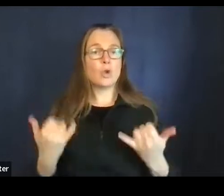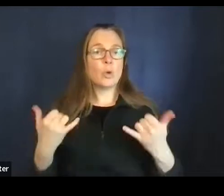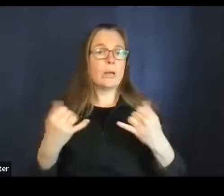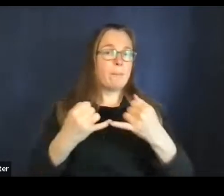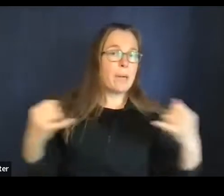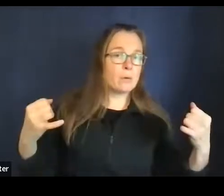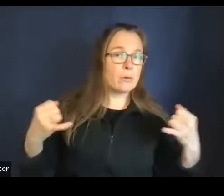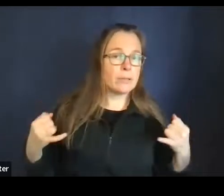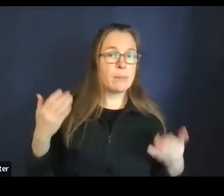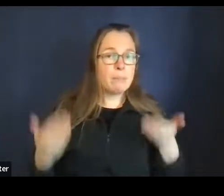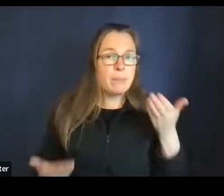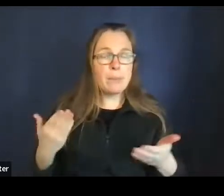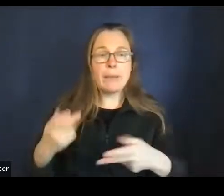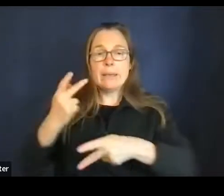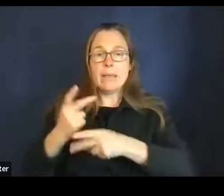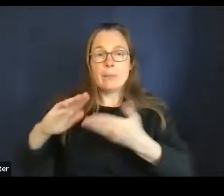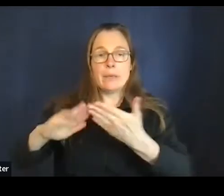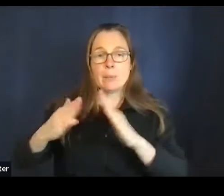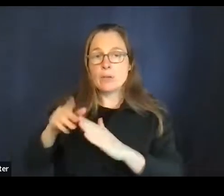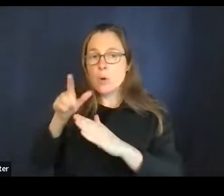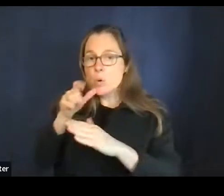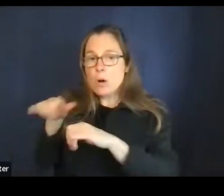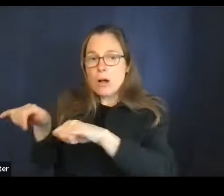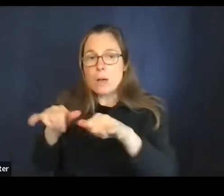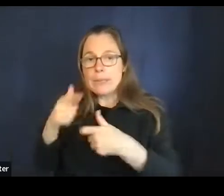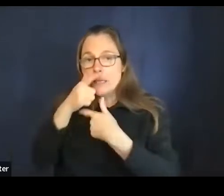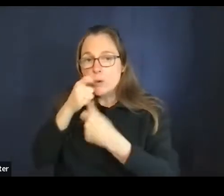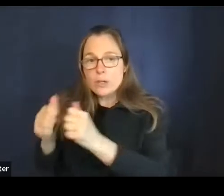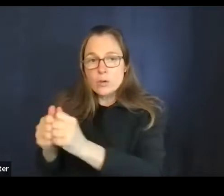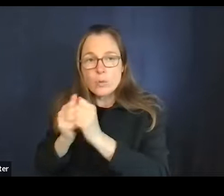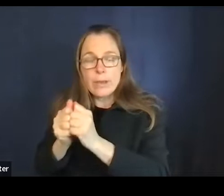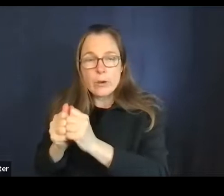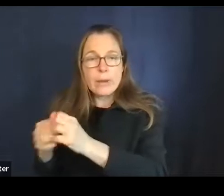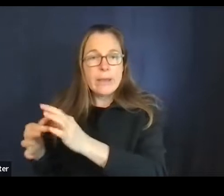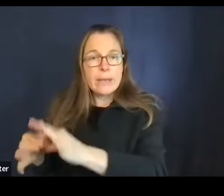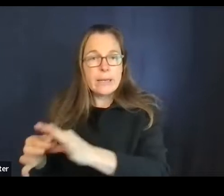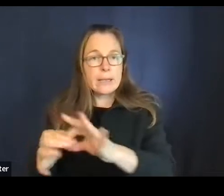keep communities of common interest together, be connected by transportation links and be of equal population.